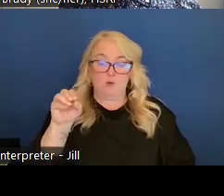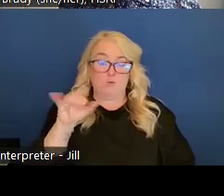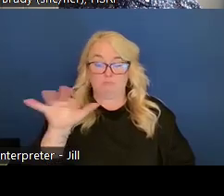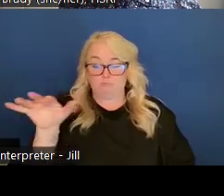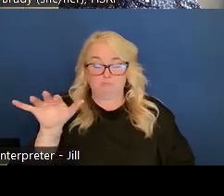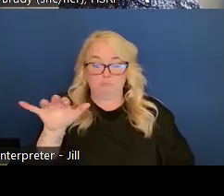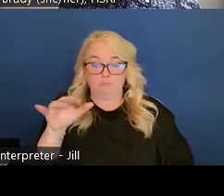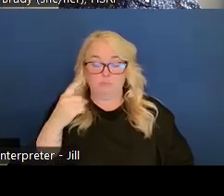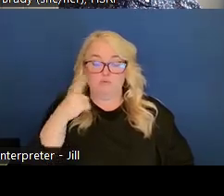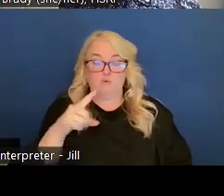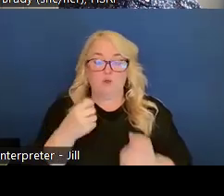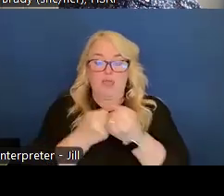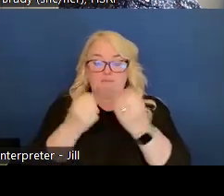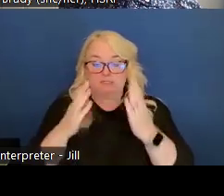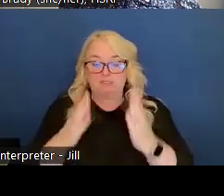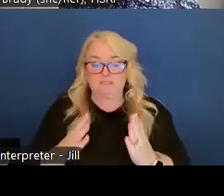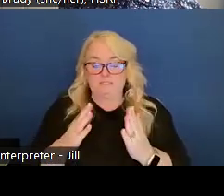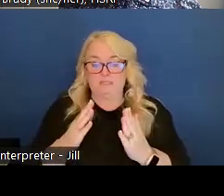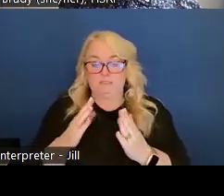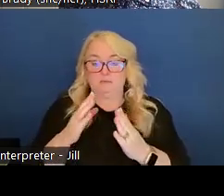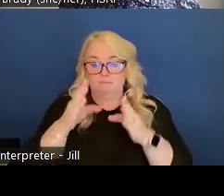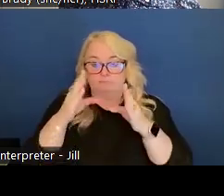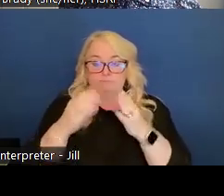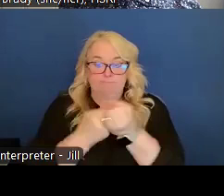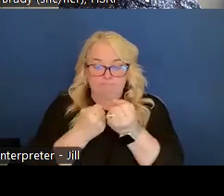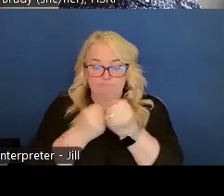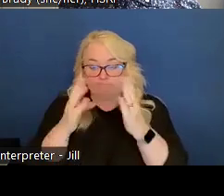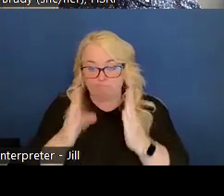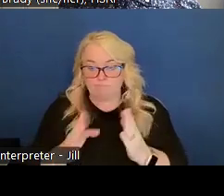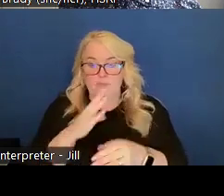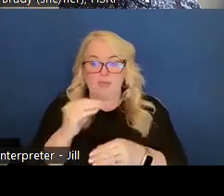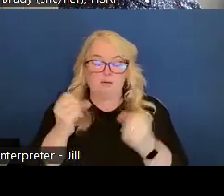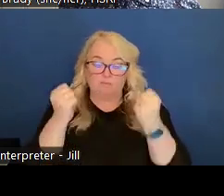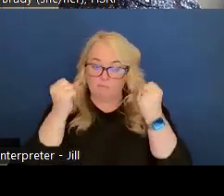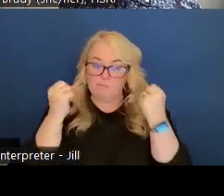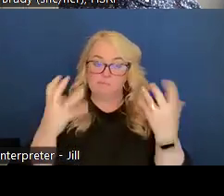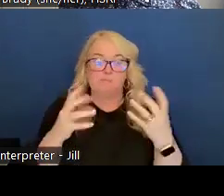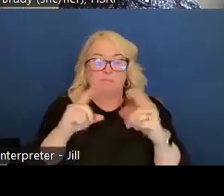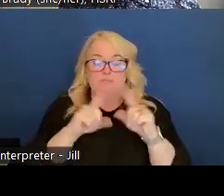Fellow. And there are phenomenal other contributors to this